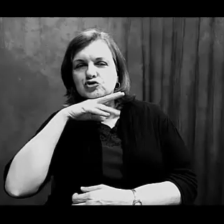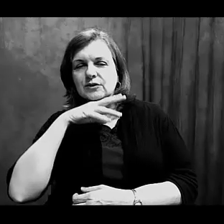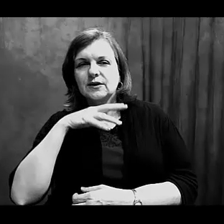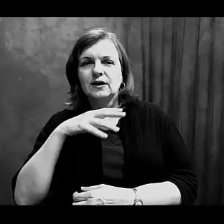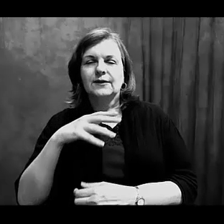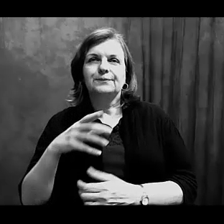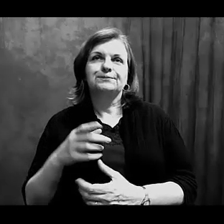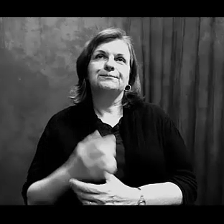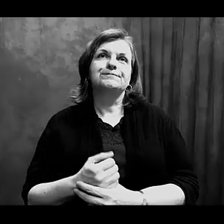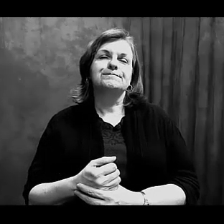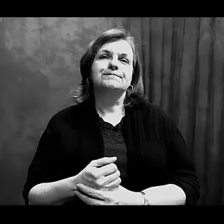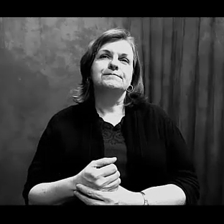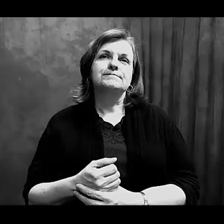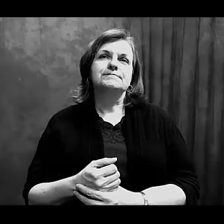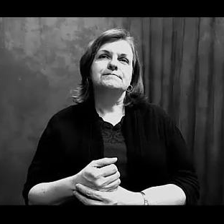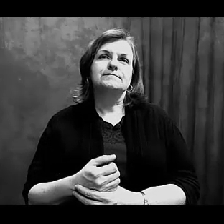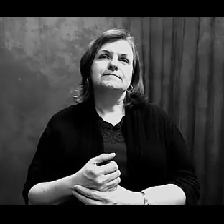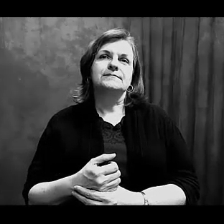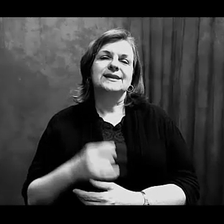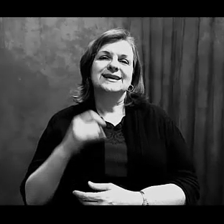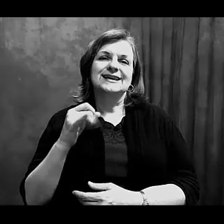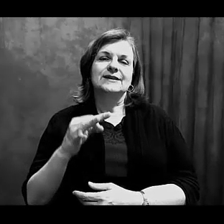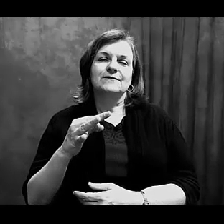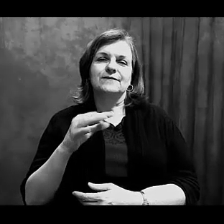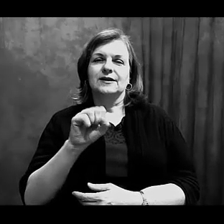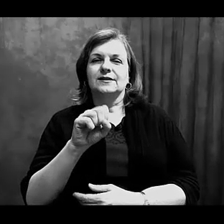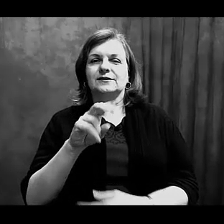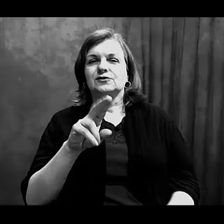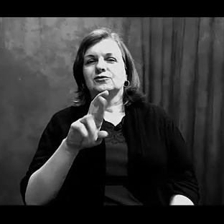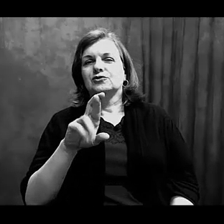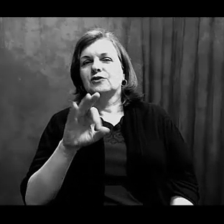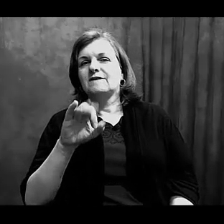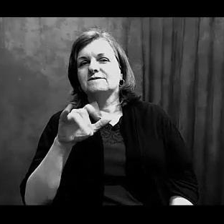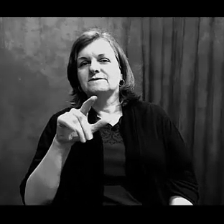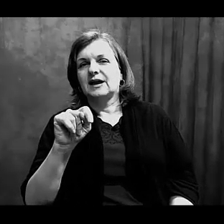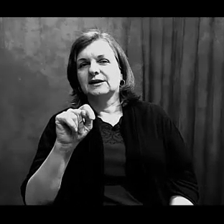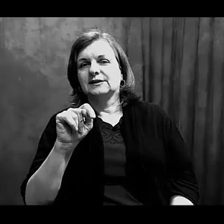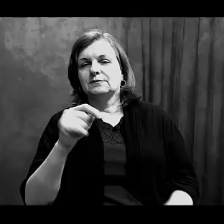sometimes if you decrease this surfactant production